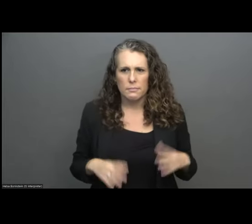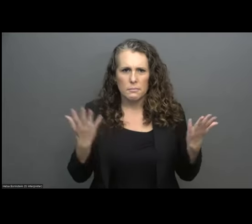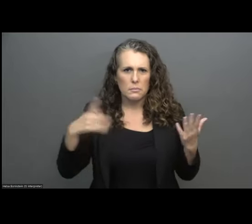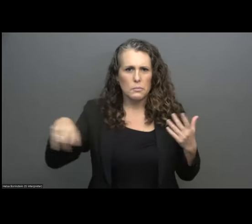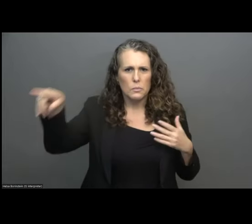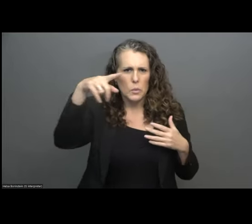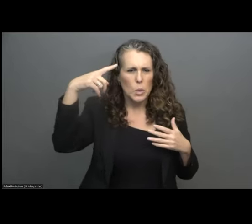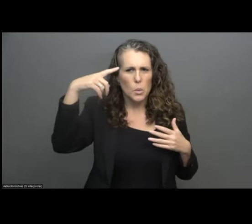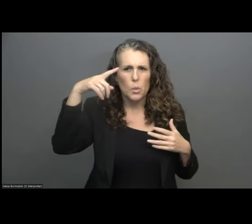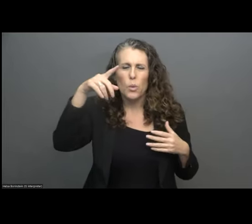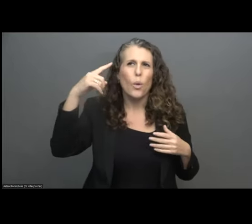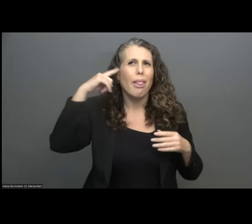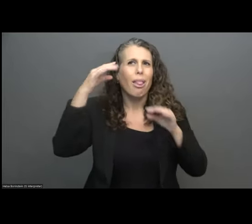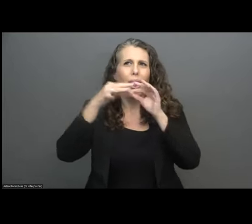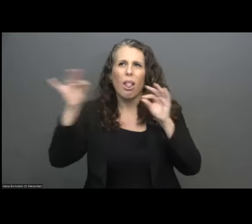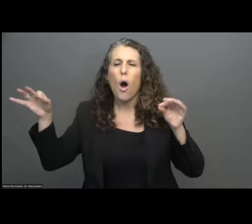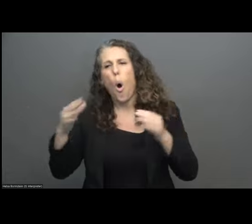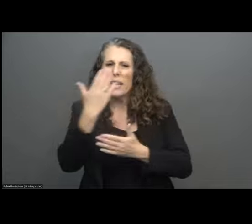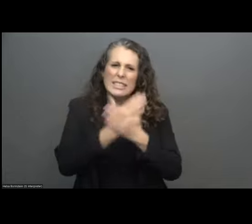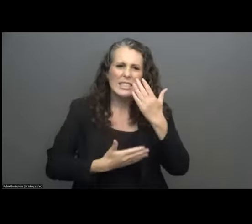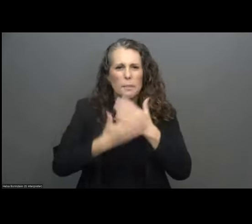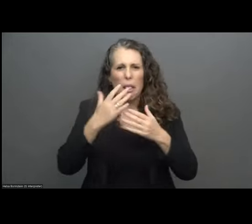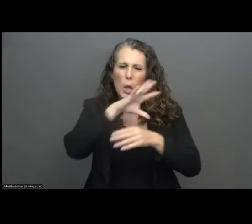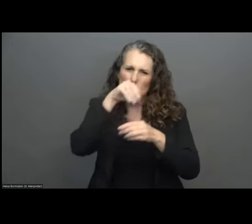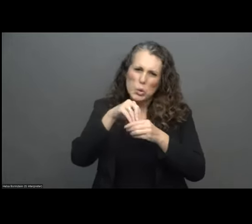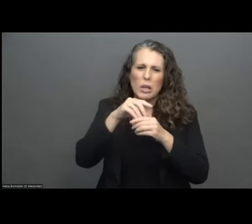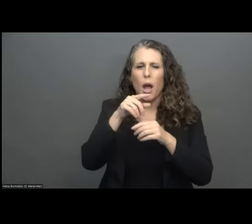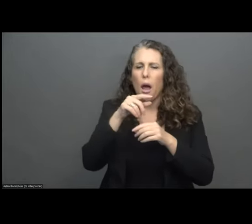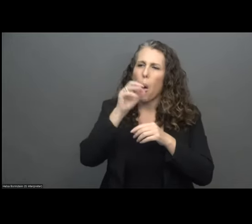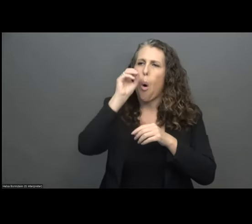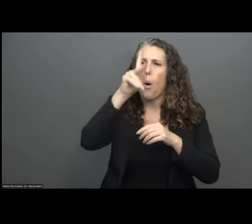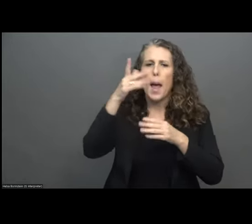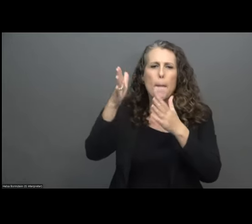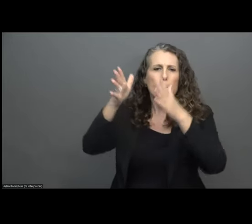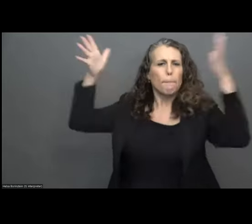for for bigger companies and they can afford it or whatever, you know, you might here in